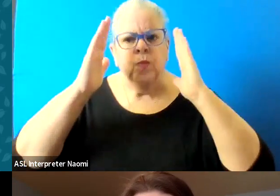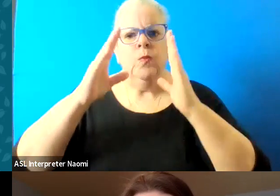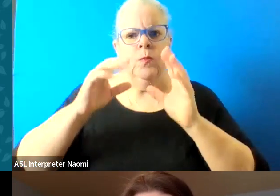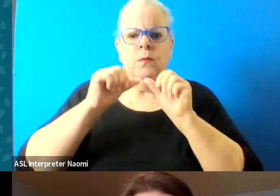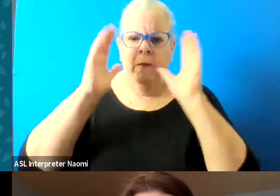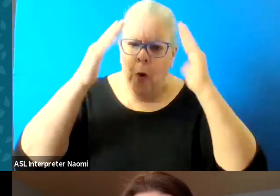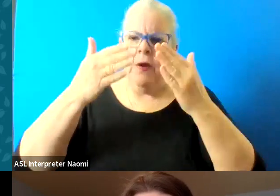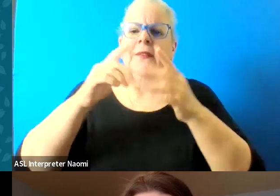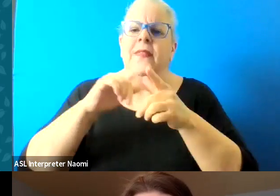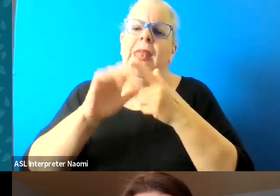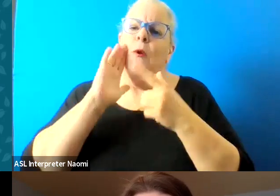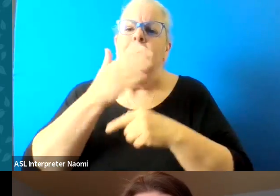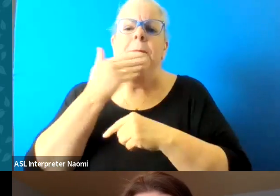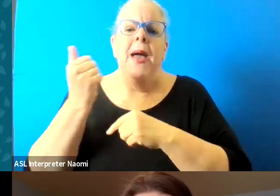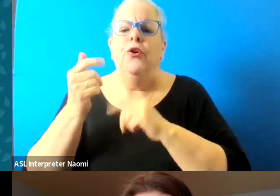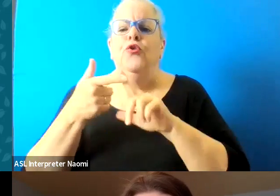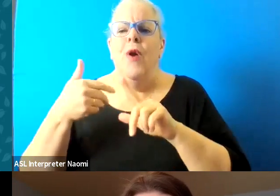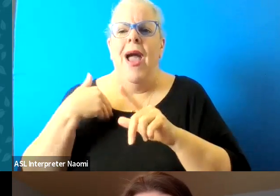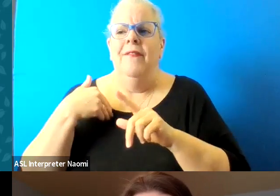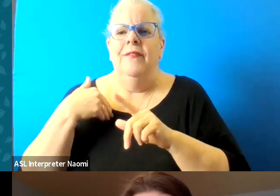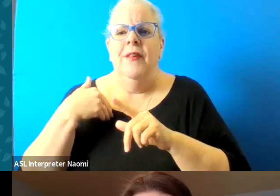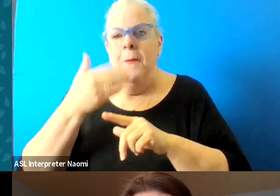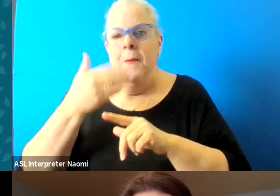to have because our community has so many people